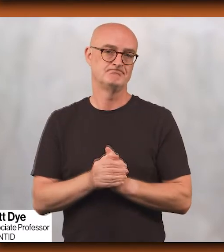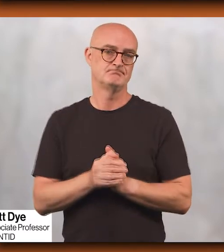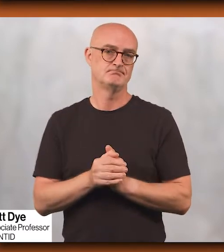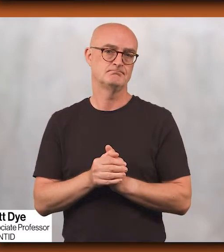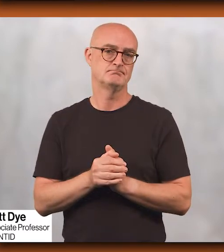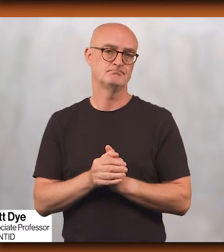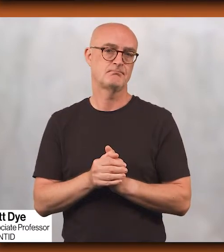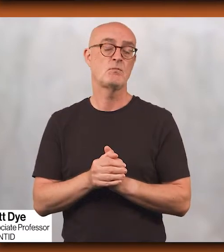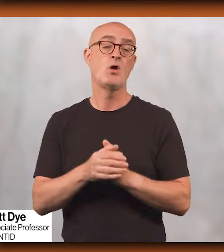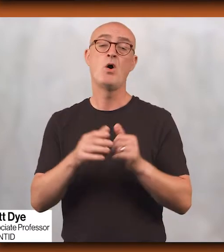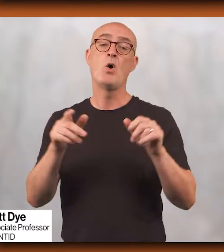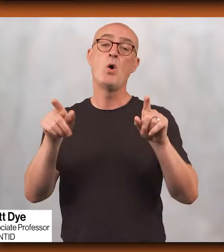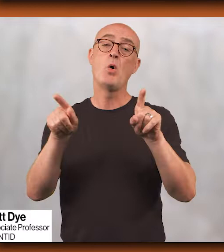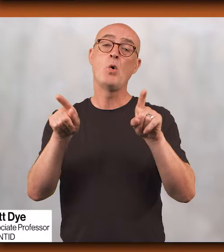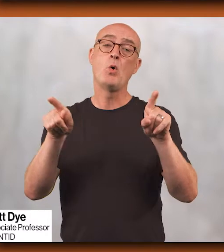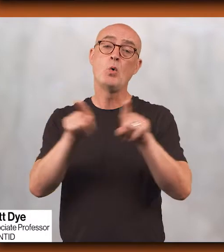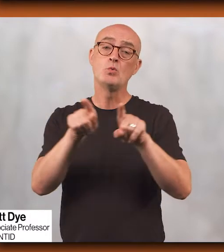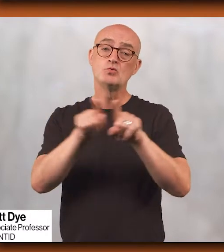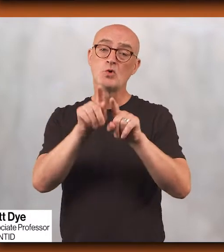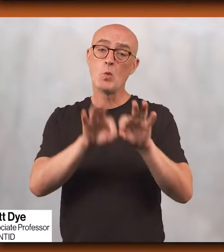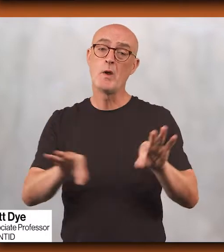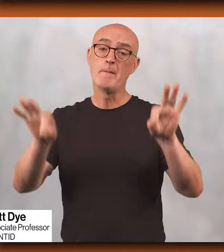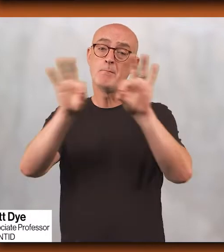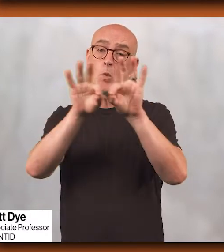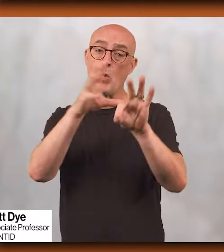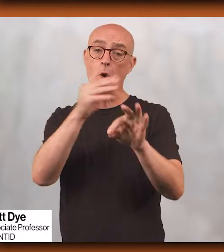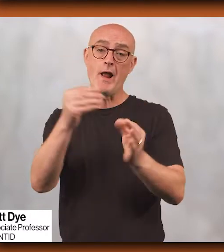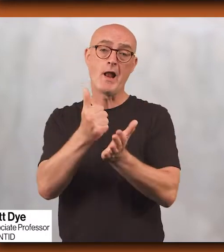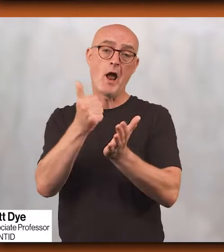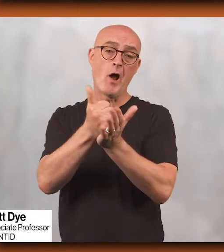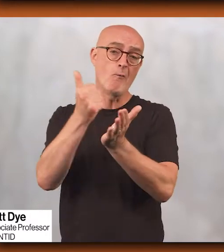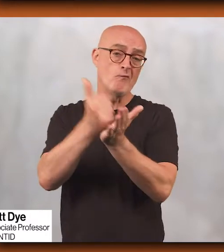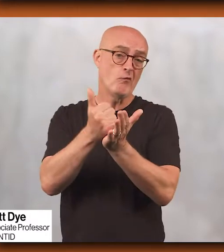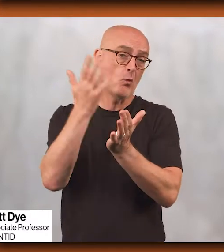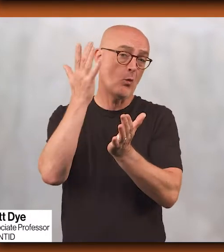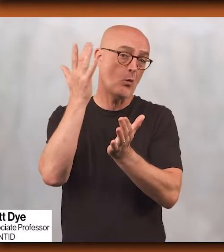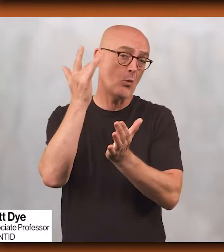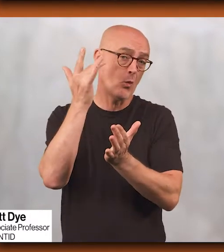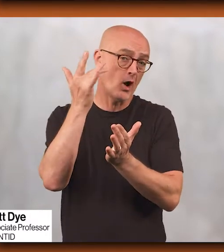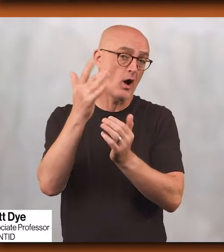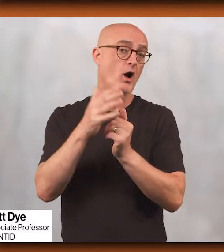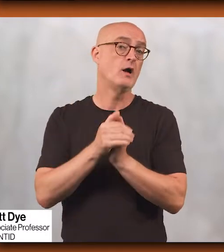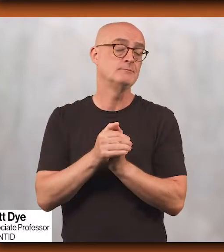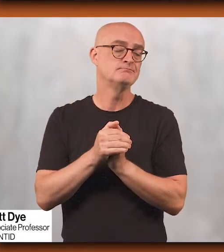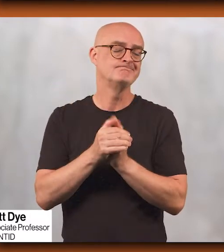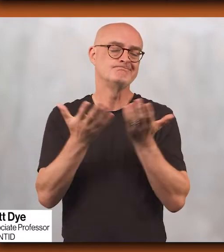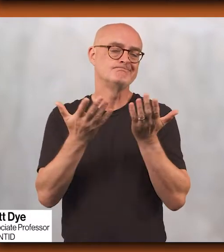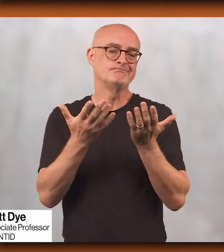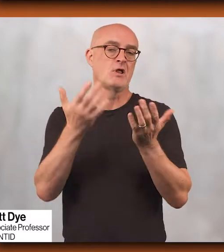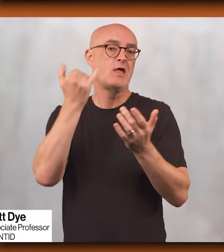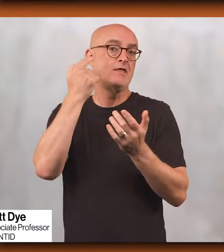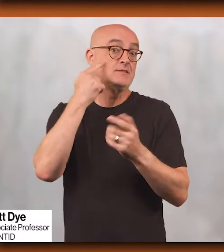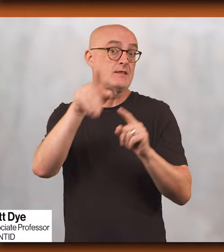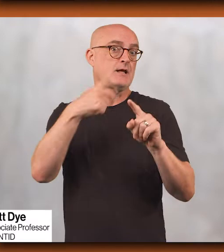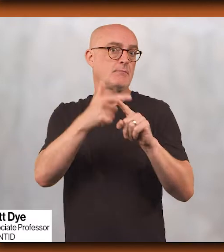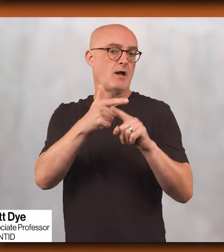so the other reason to use a skeletal model is, as we mentioned before, the 3D point poses that we're getting